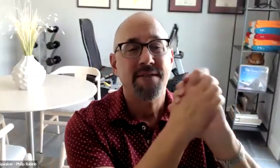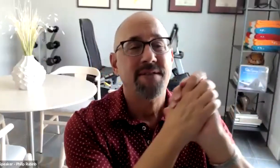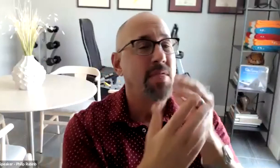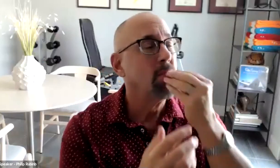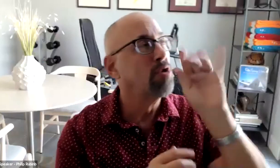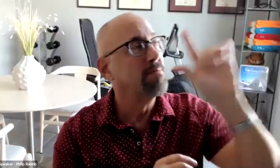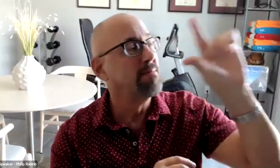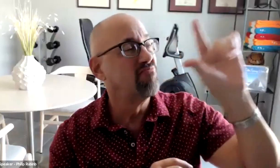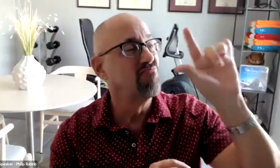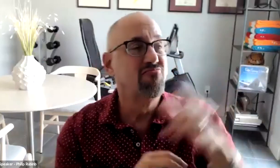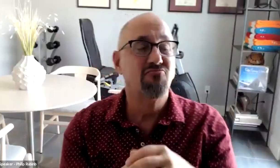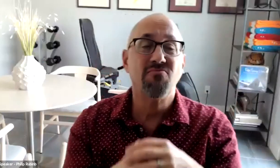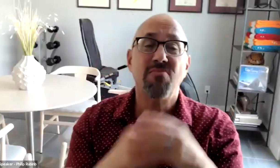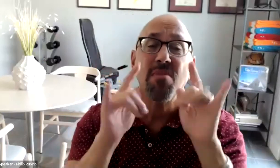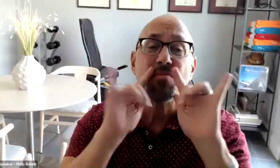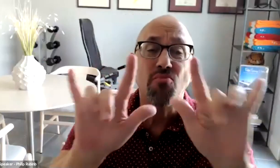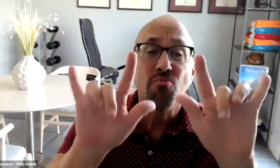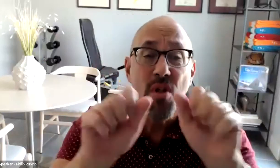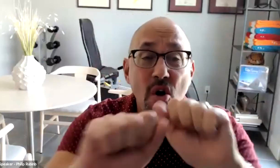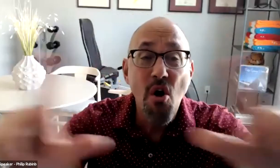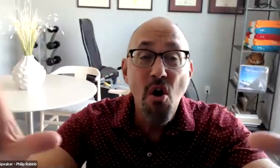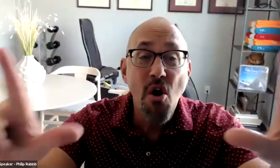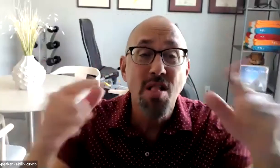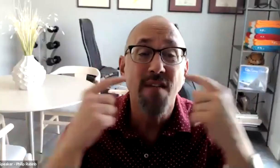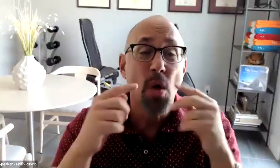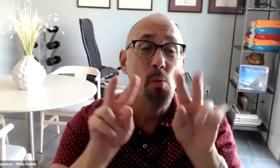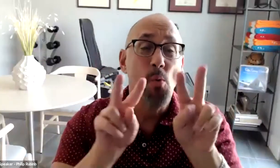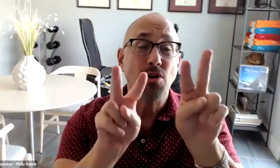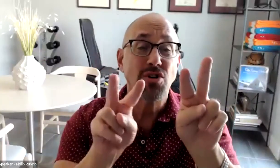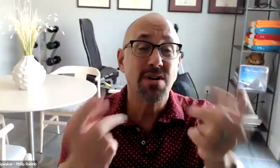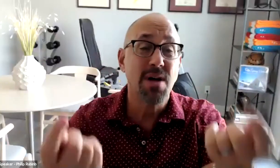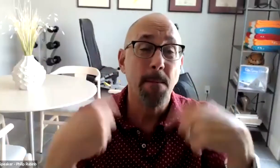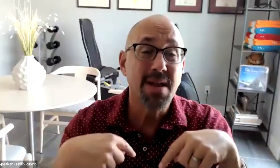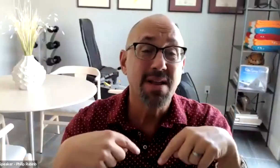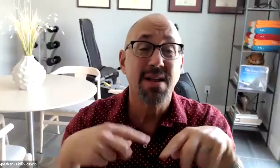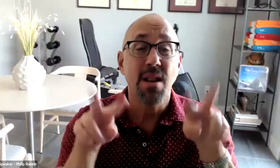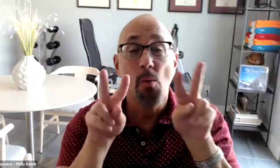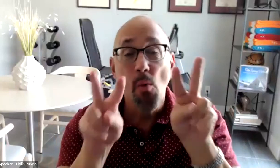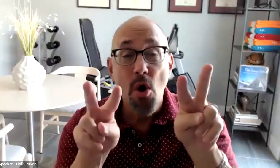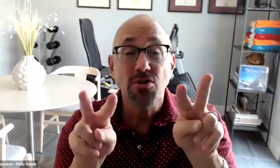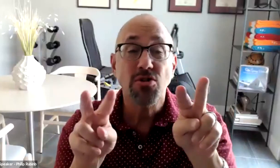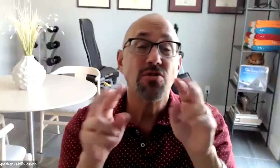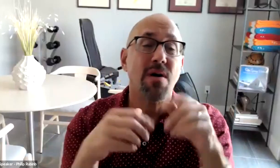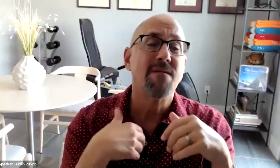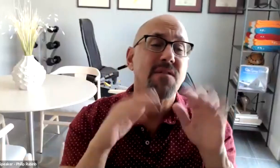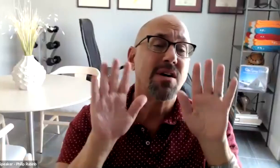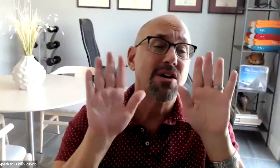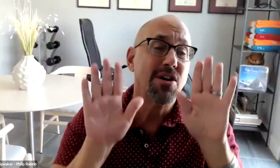and honor of you in the stories and everything? Thank you, and we love you. I love all of you, and thank you for watching